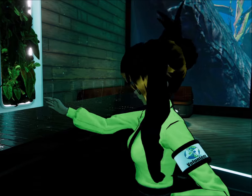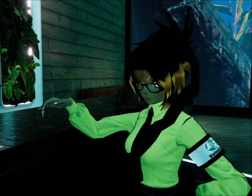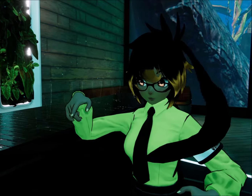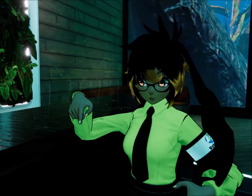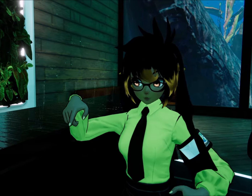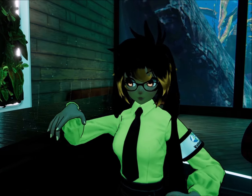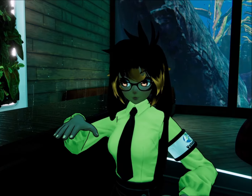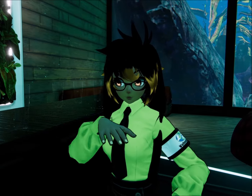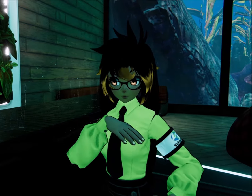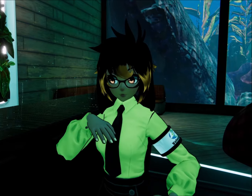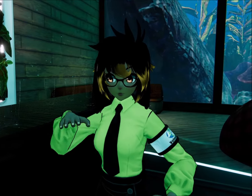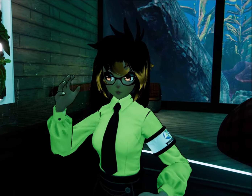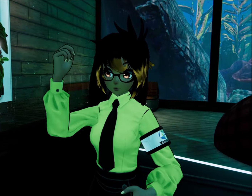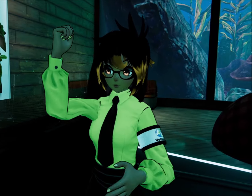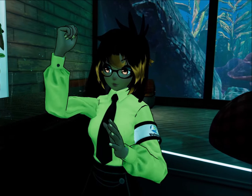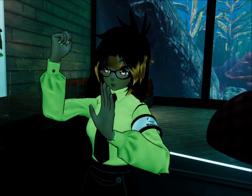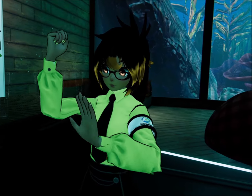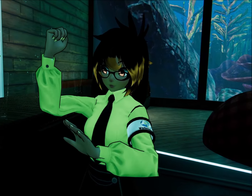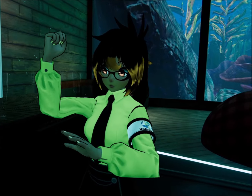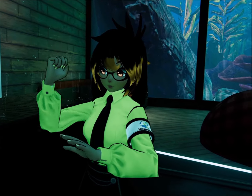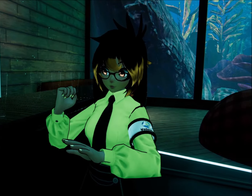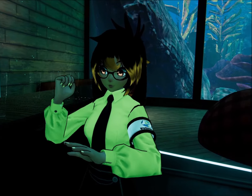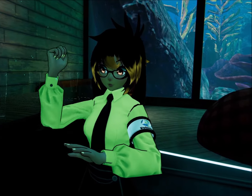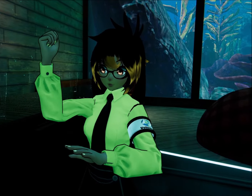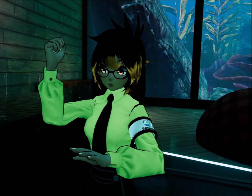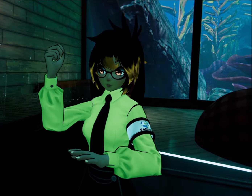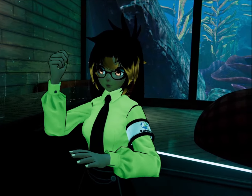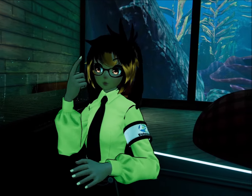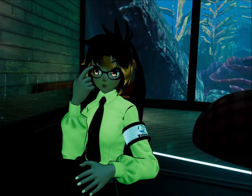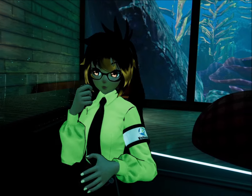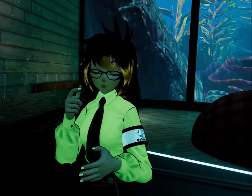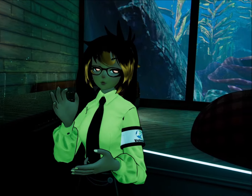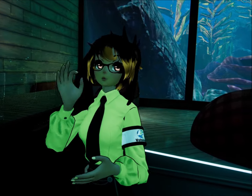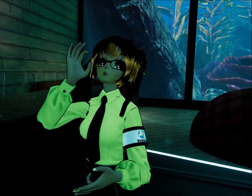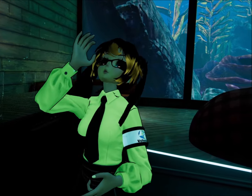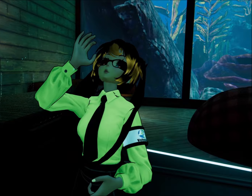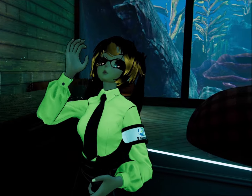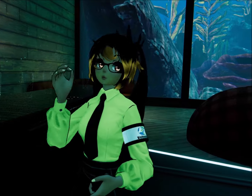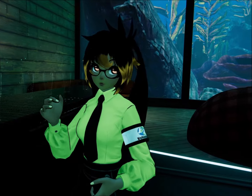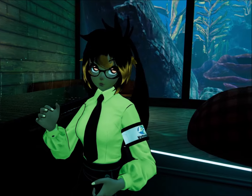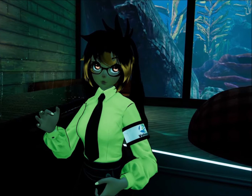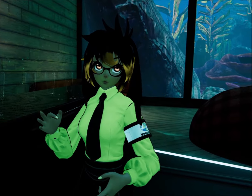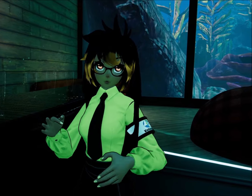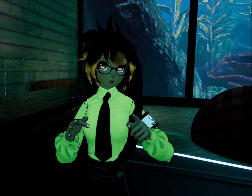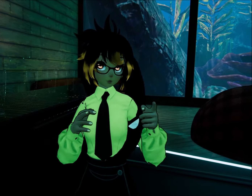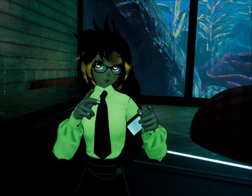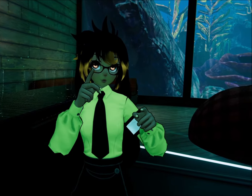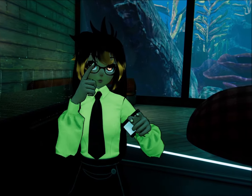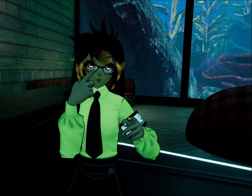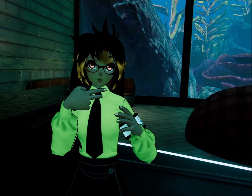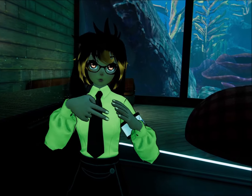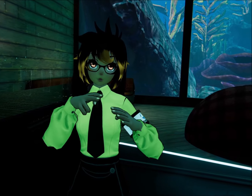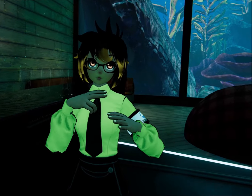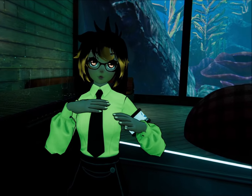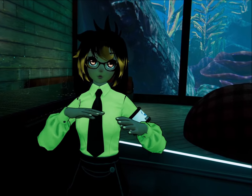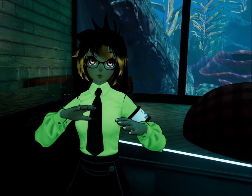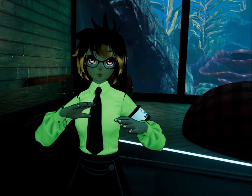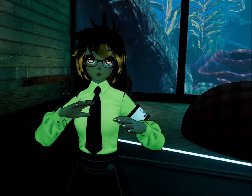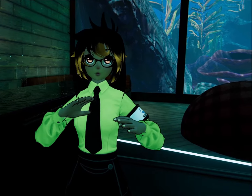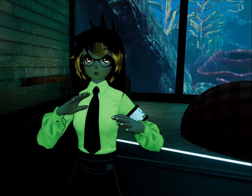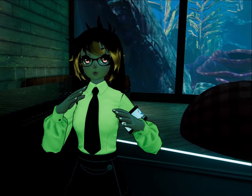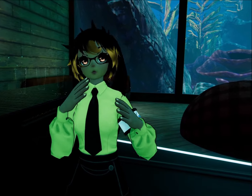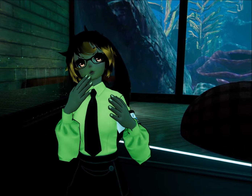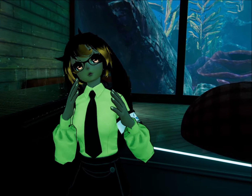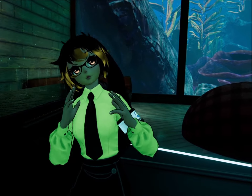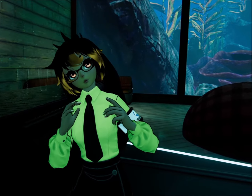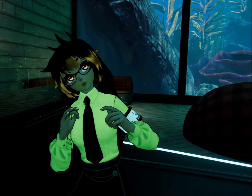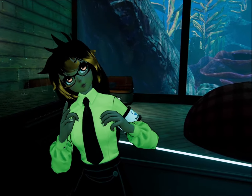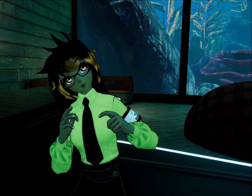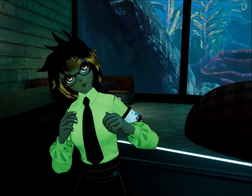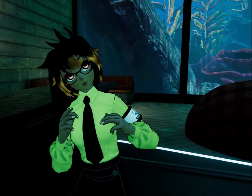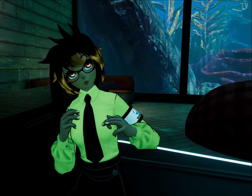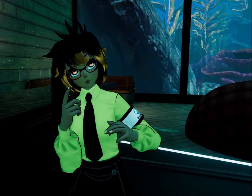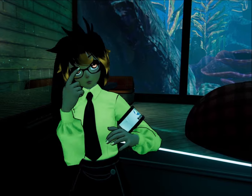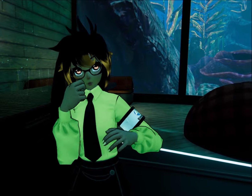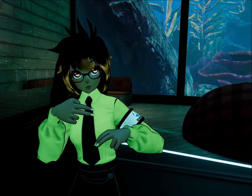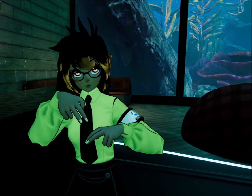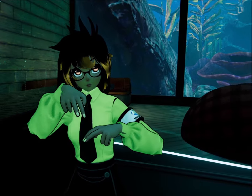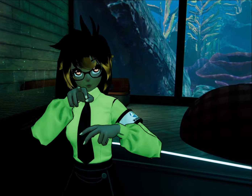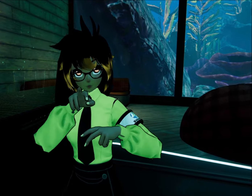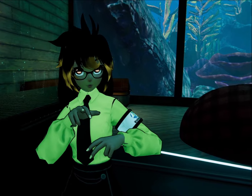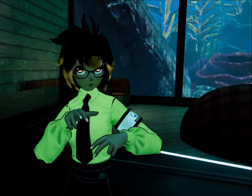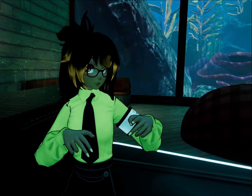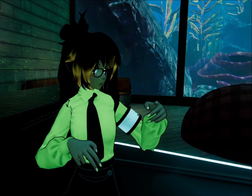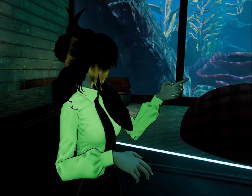This is a pub where you can drink, relax, and sit on the bean bag chairs